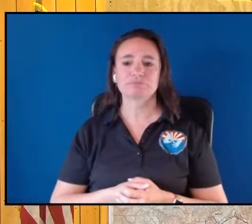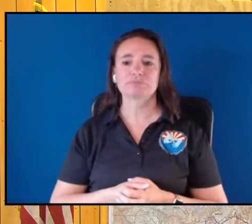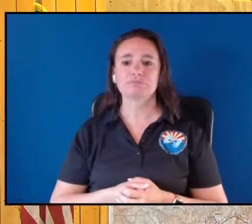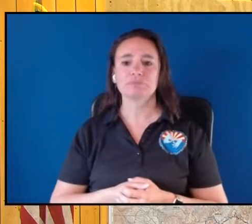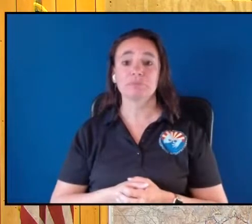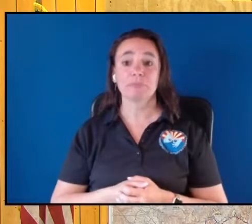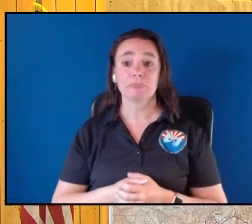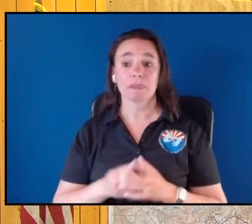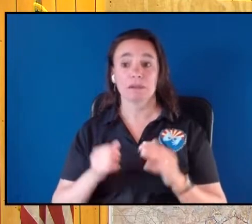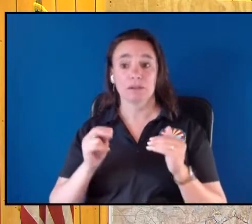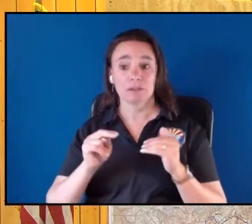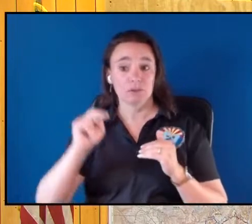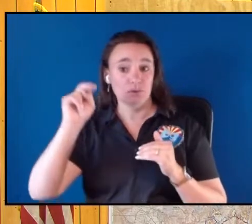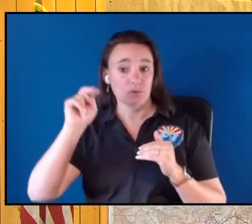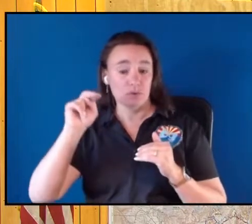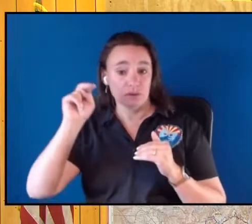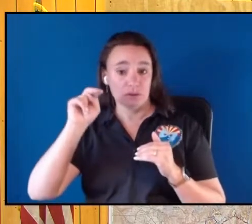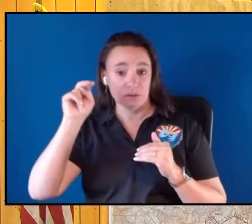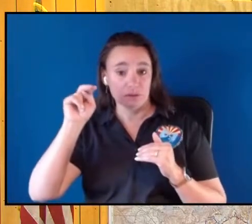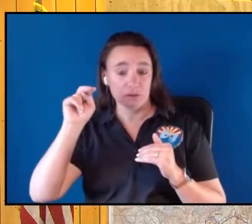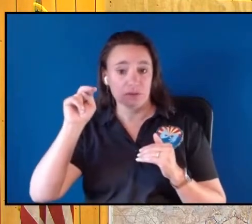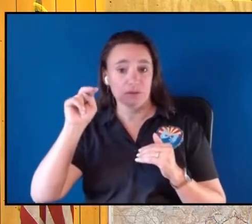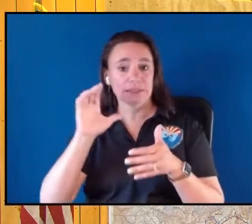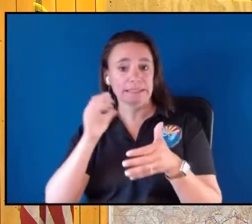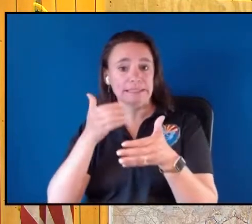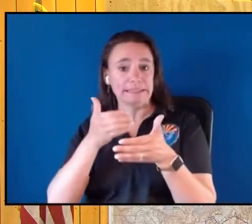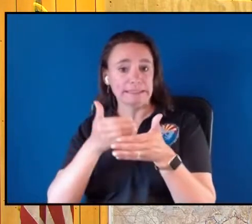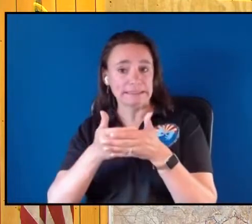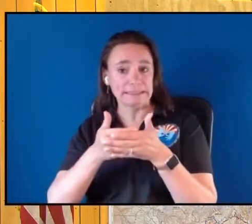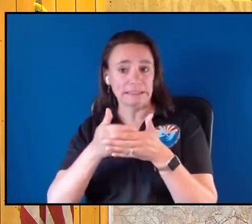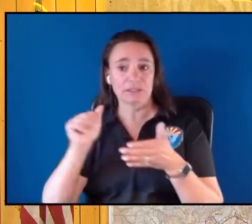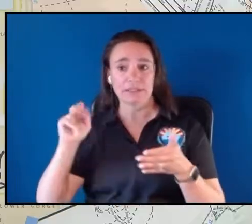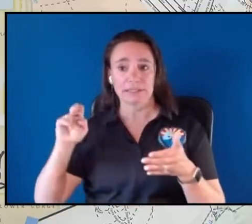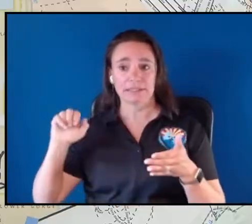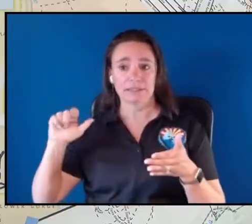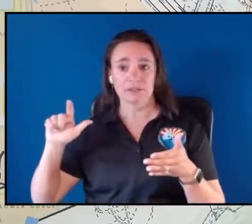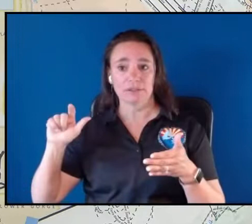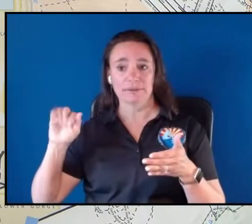here, close to Angel Fire, where we're continuing to